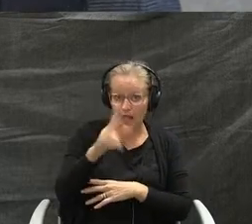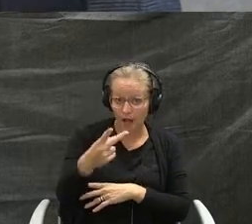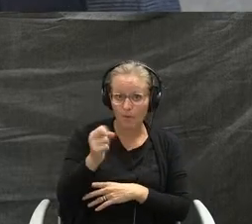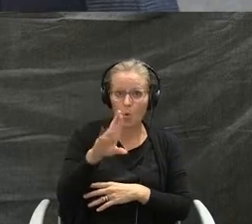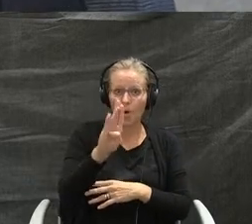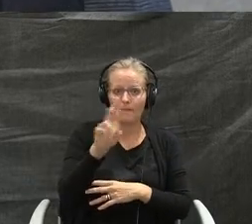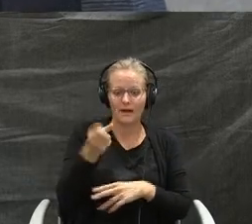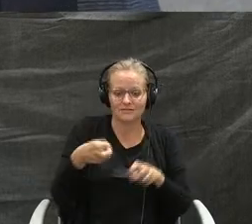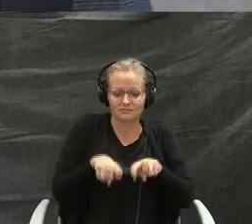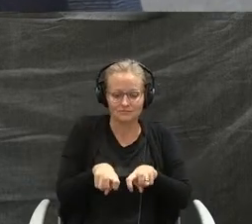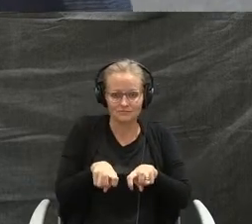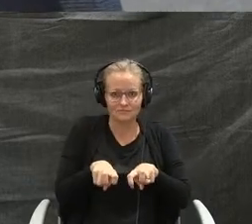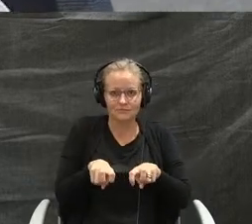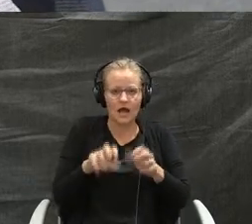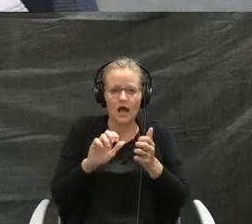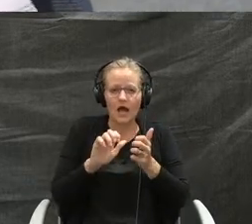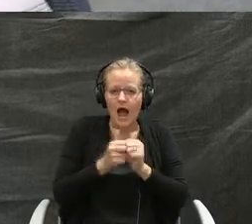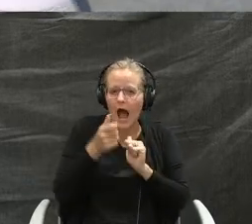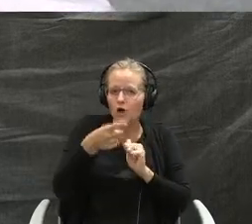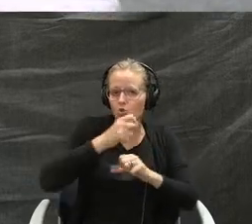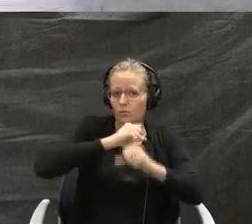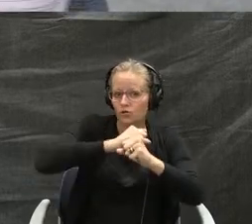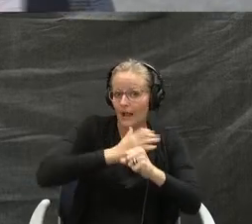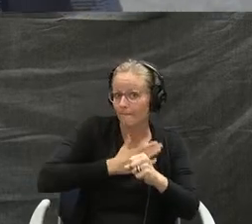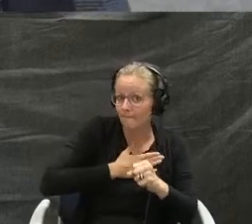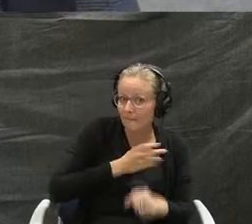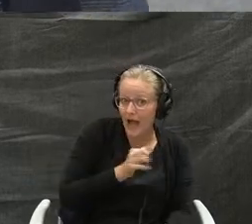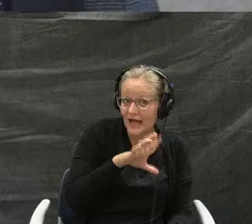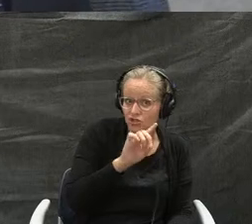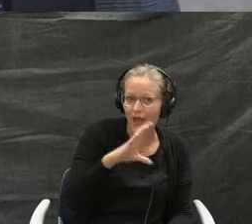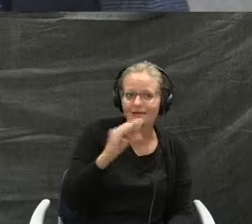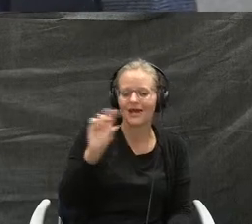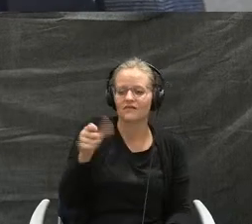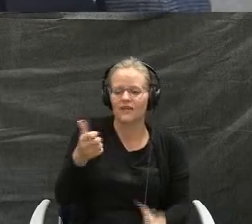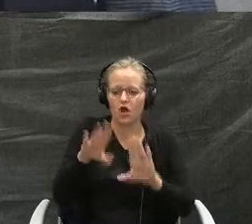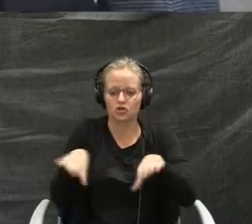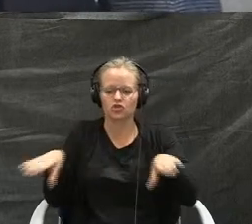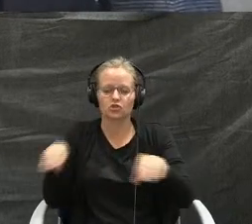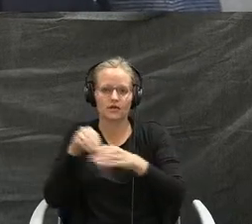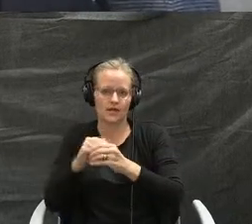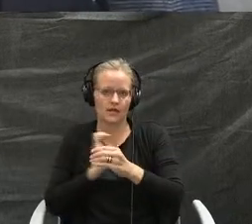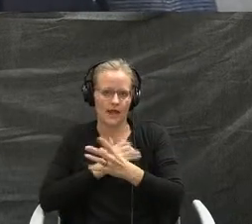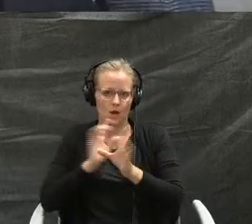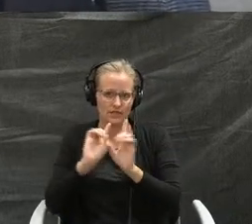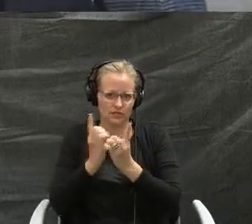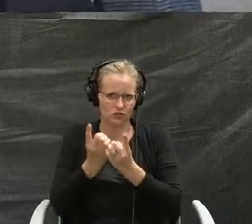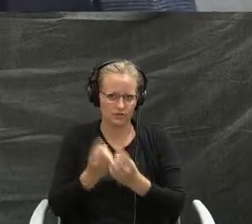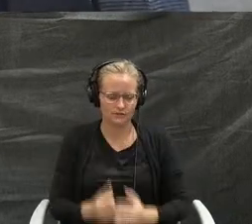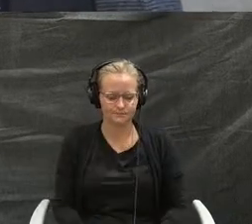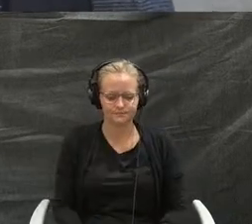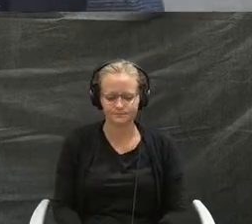but the other children of our district? A comment from Sara Courage. Check of Eden Prairie.